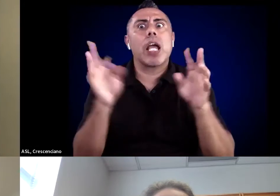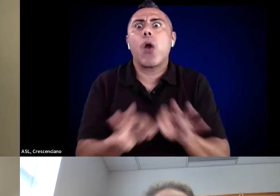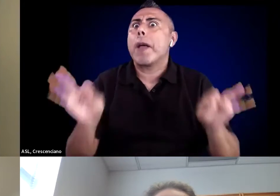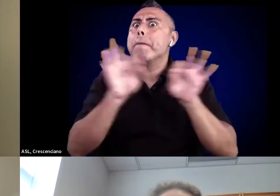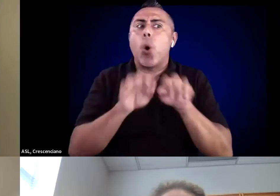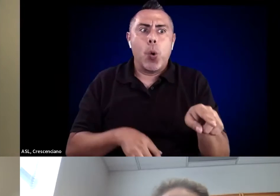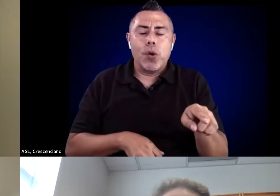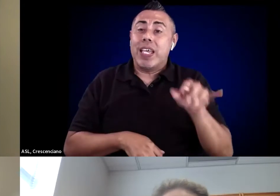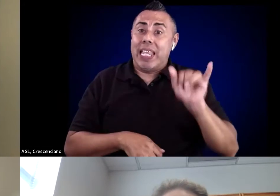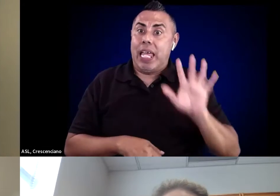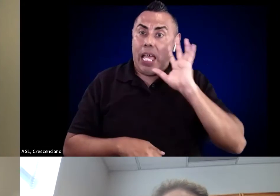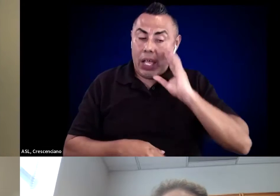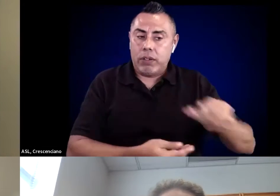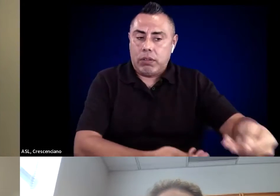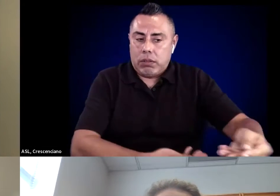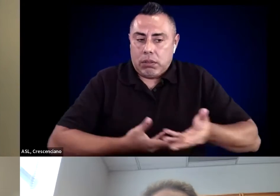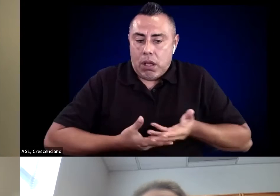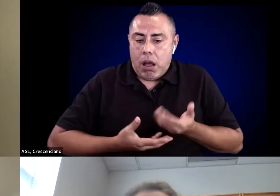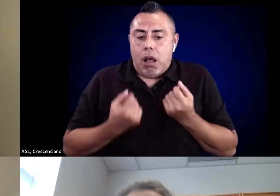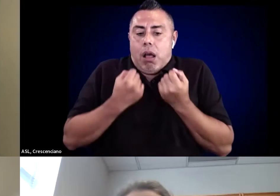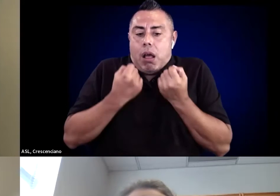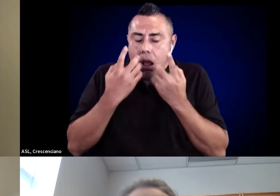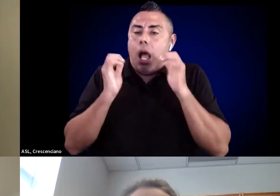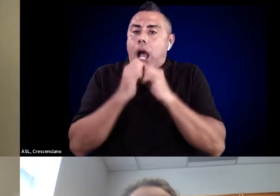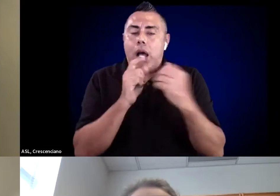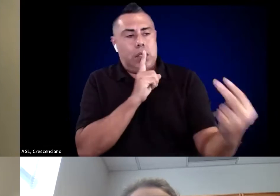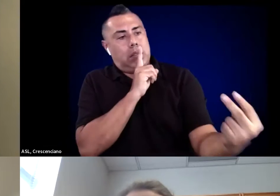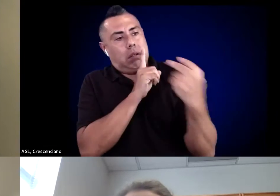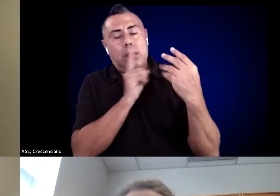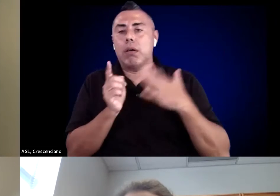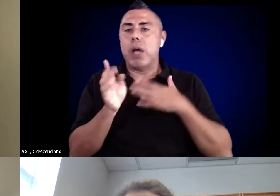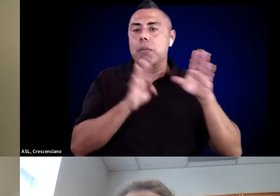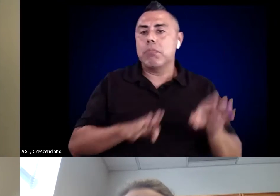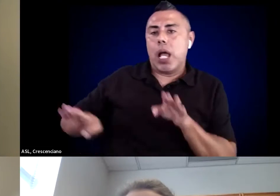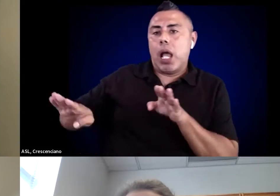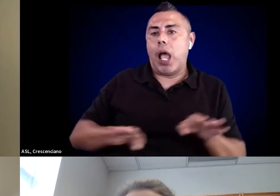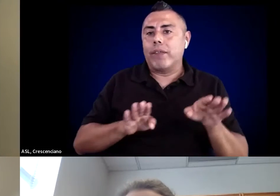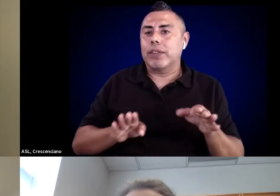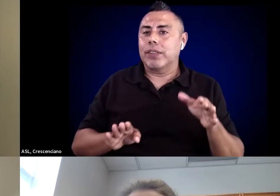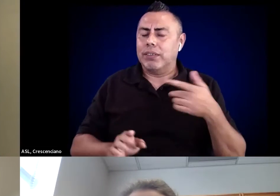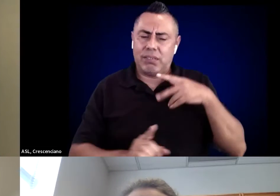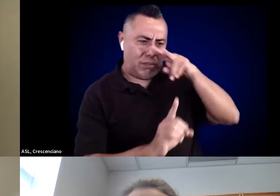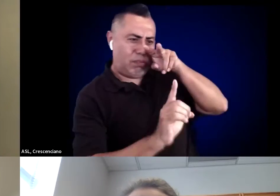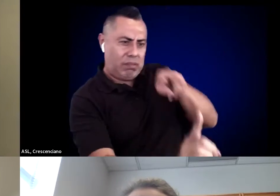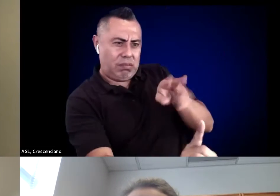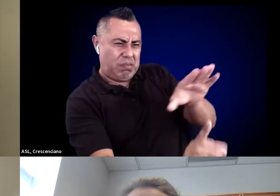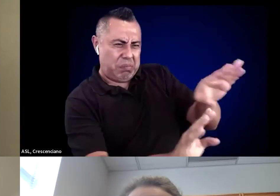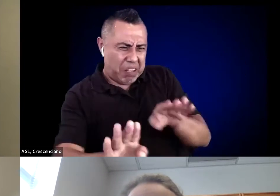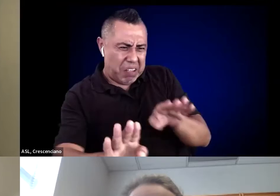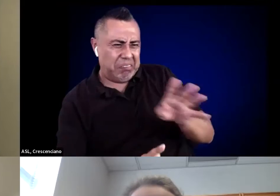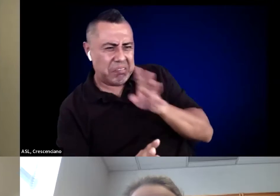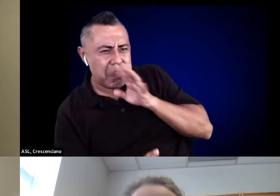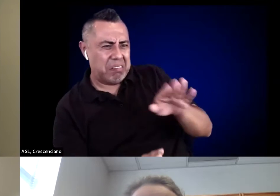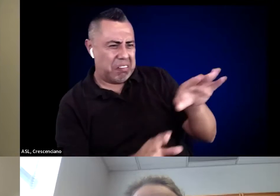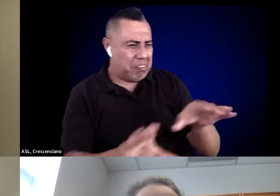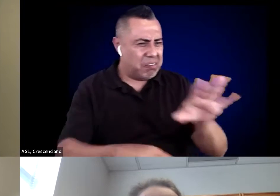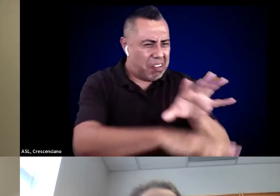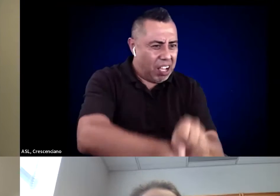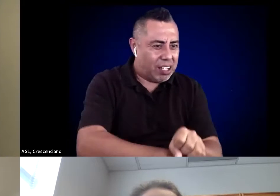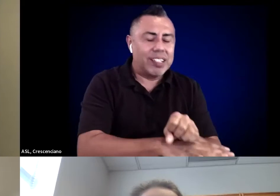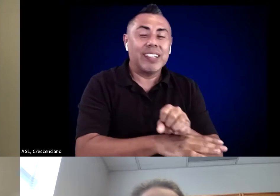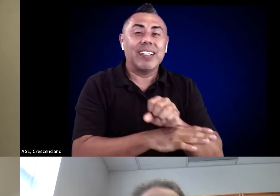Rebecca Tarvin (she/her): how your actions may be interpreted, and how you may also interpret the way that people speak, or the customs of the region.